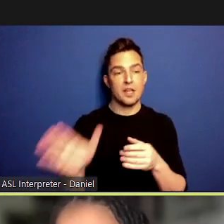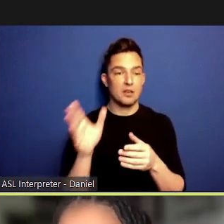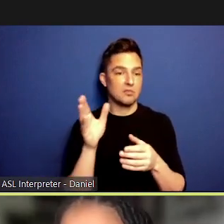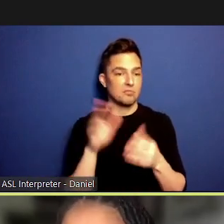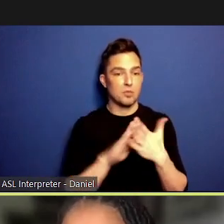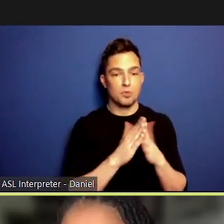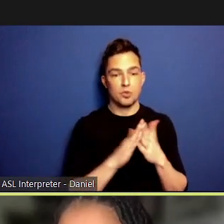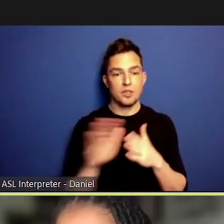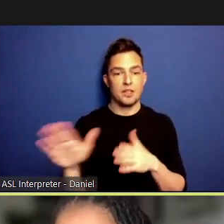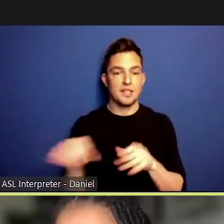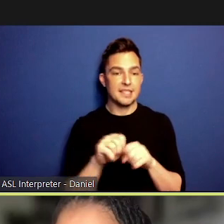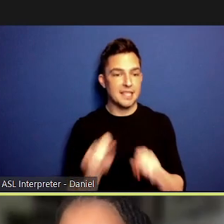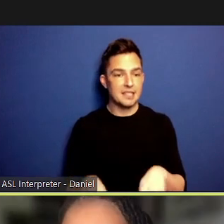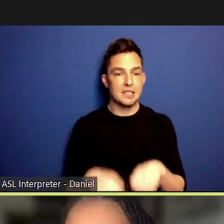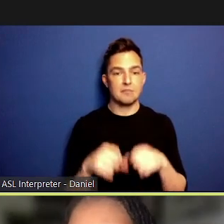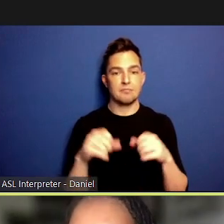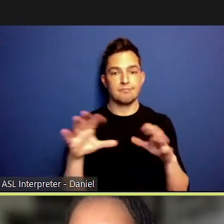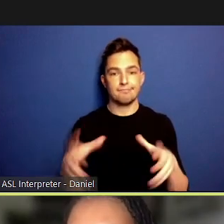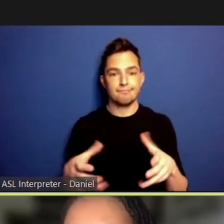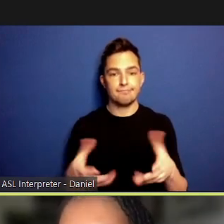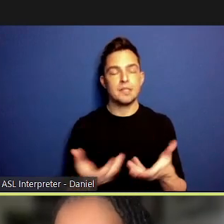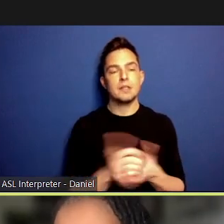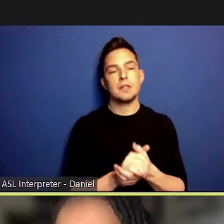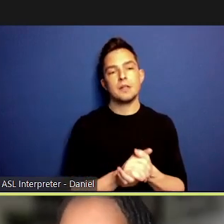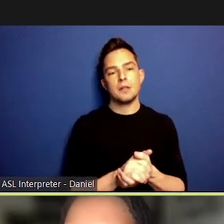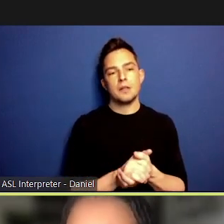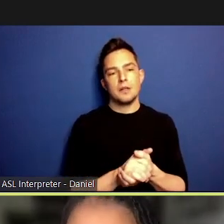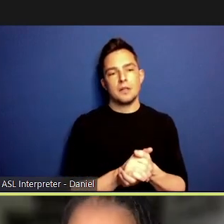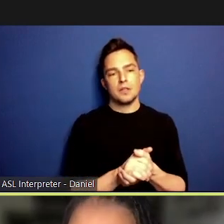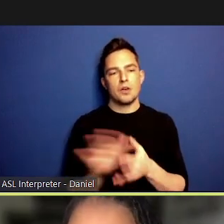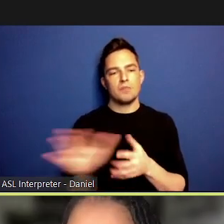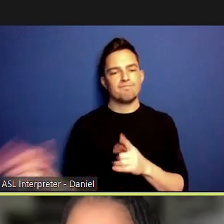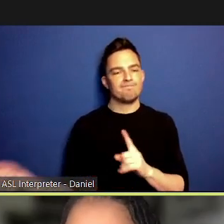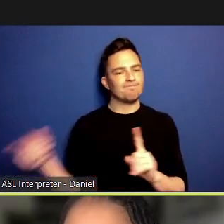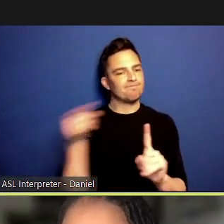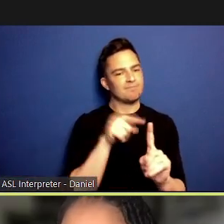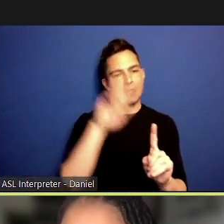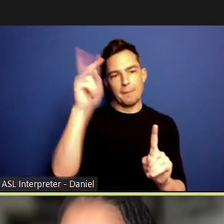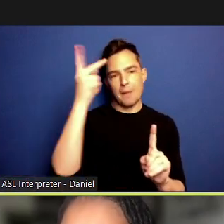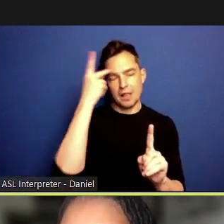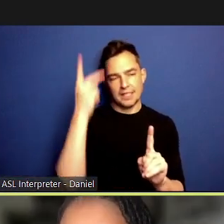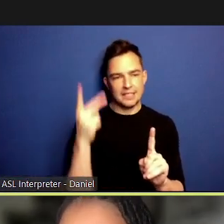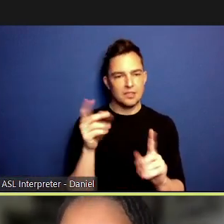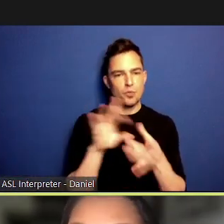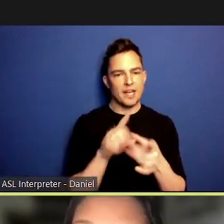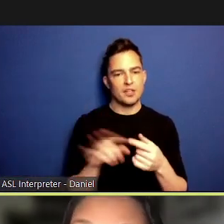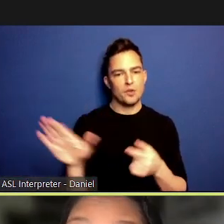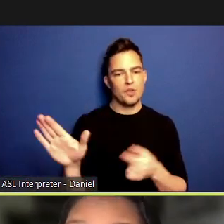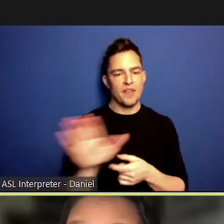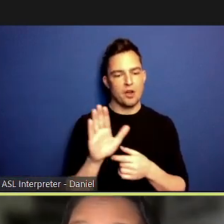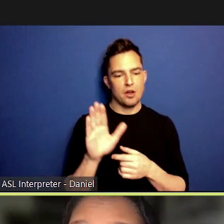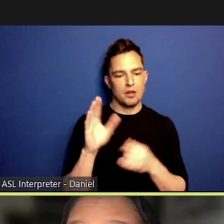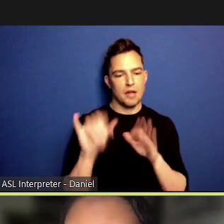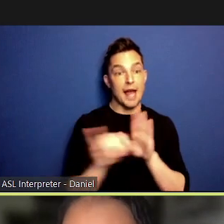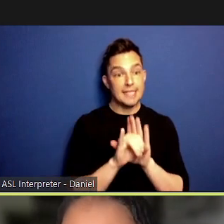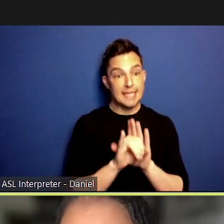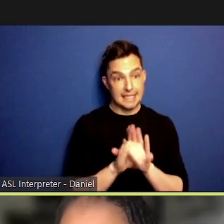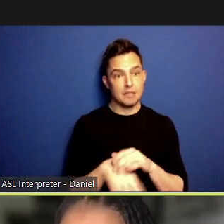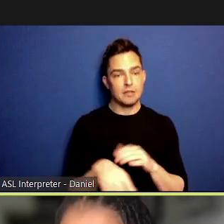system. So it goes back to the politics of their identity and how it becomes a central part of their